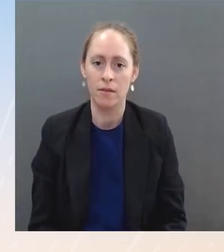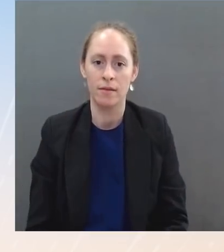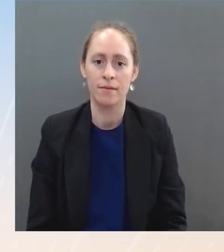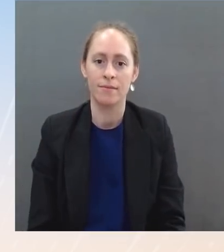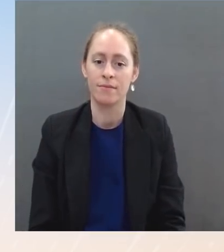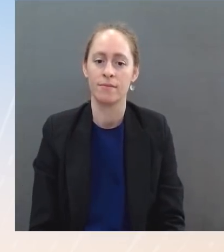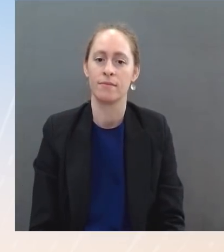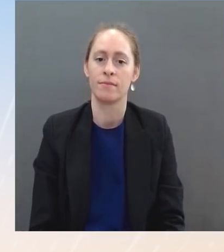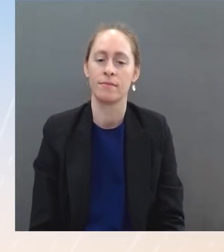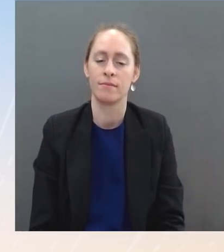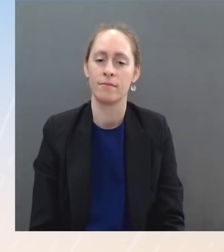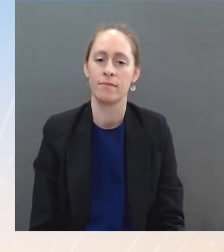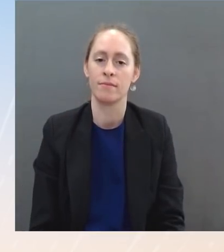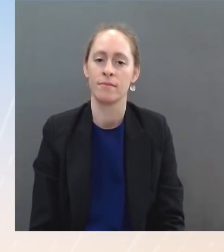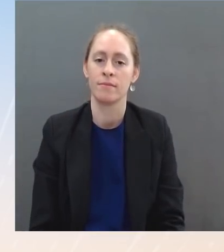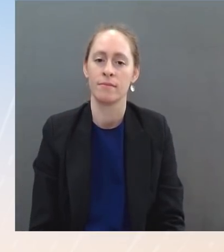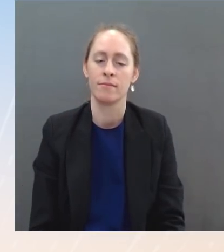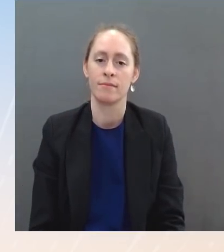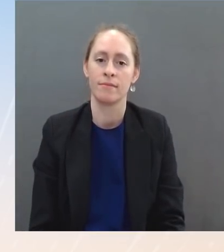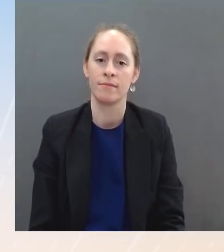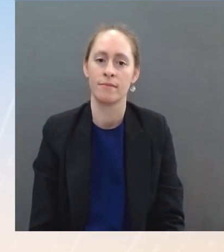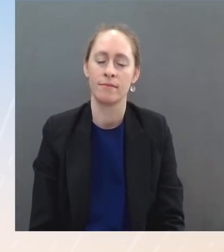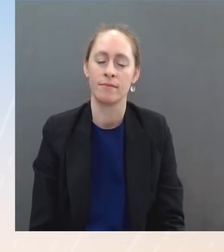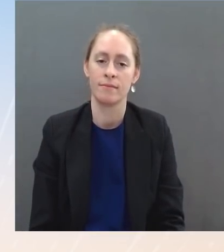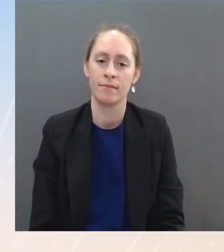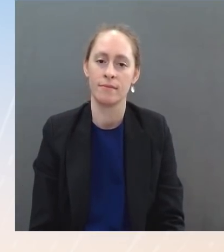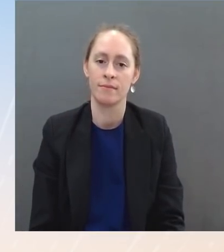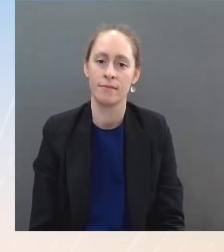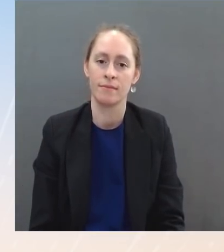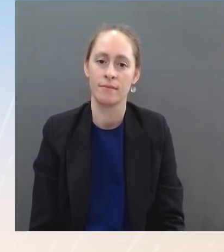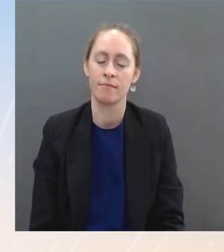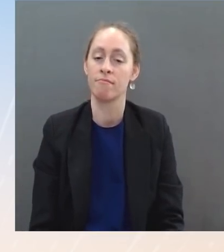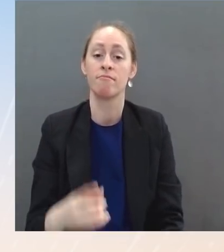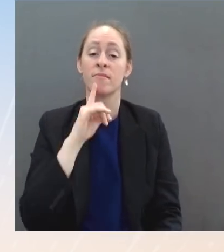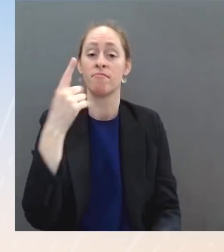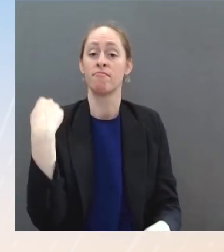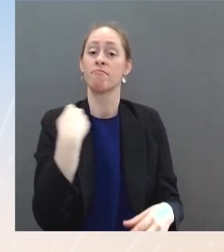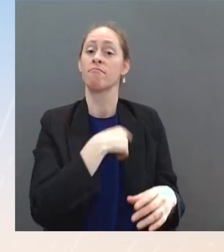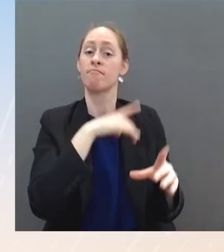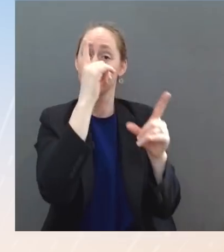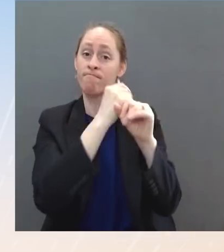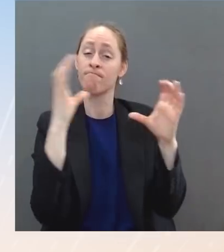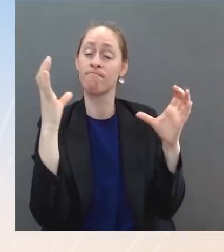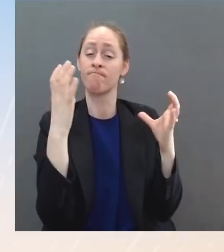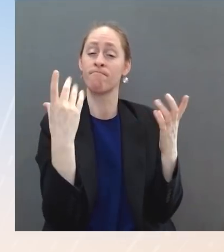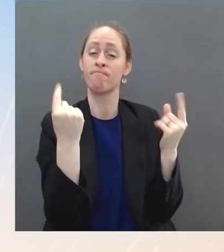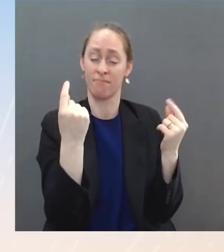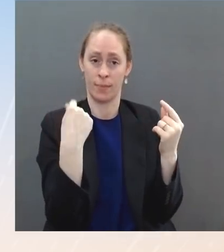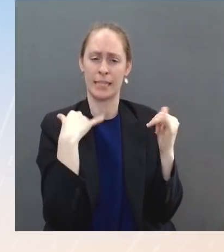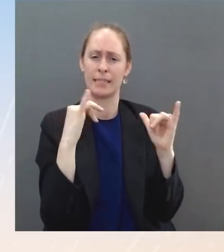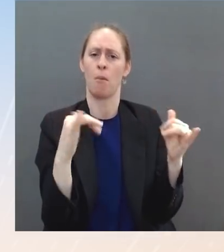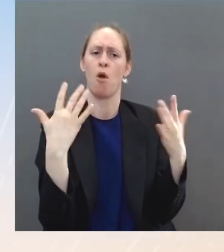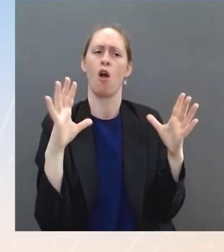and our public and private message is -- will continue to be that every country should abide by the sanctions that we have announced